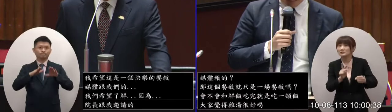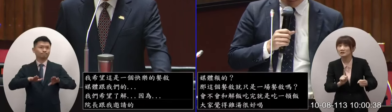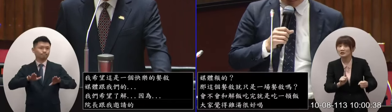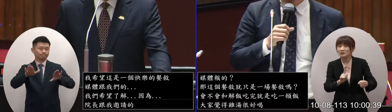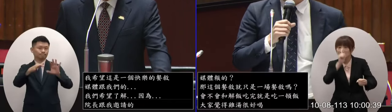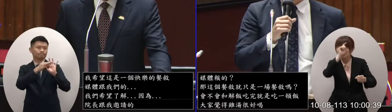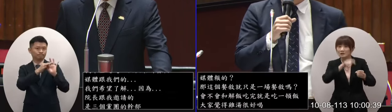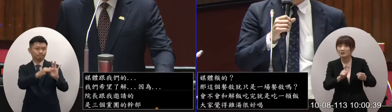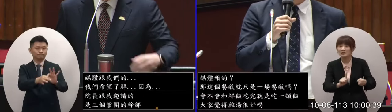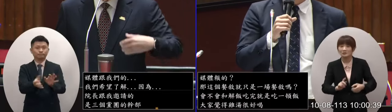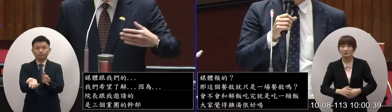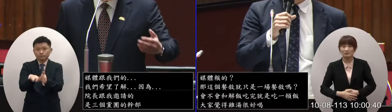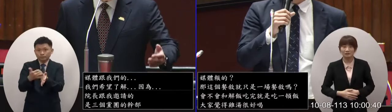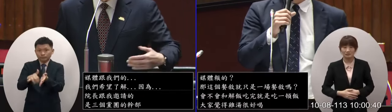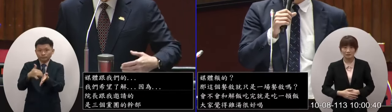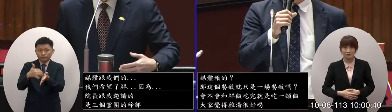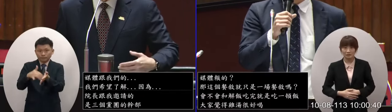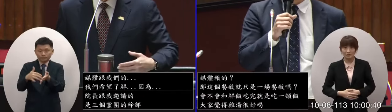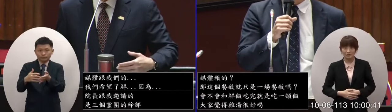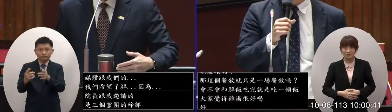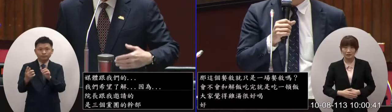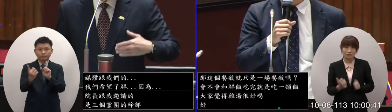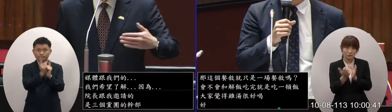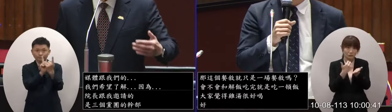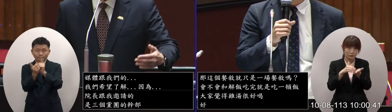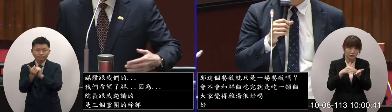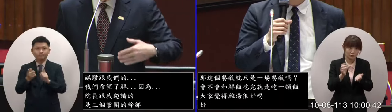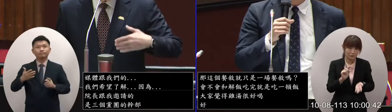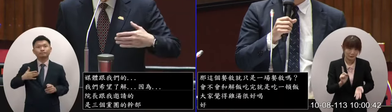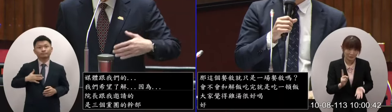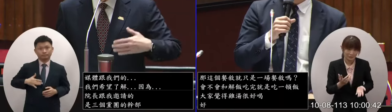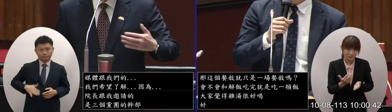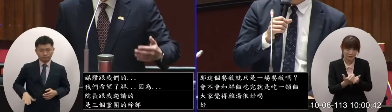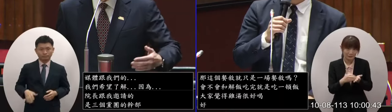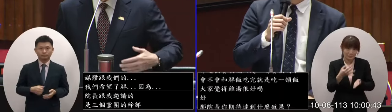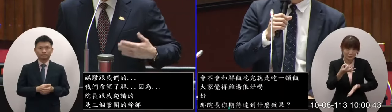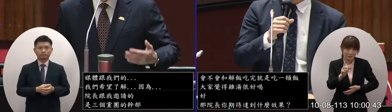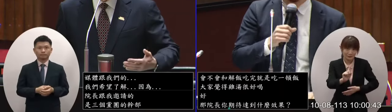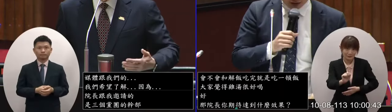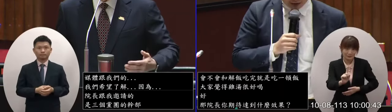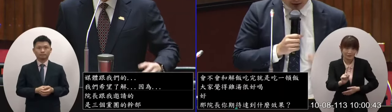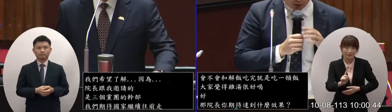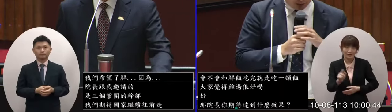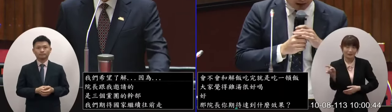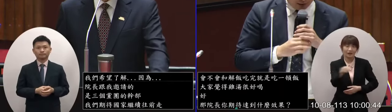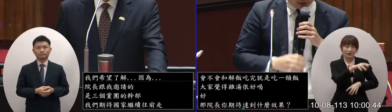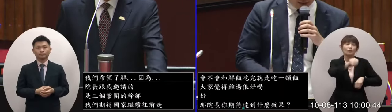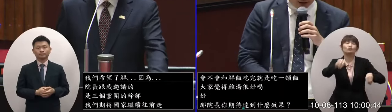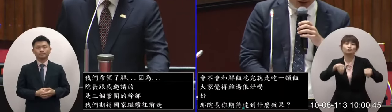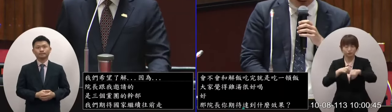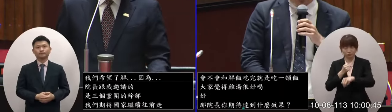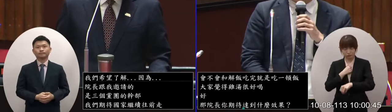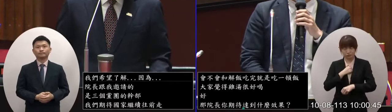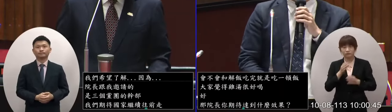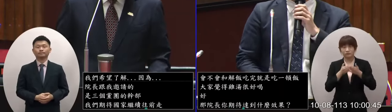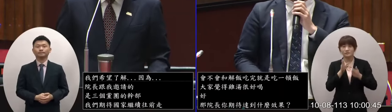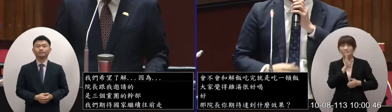Budgets can understand each other . How about budgets ? Budgets can understand each other and understand each other. Because I just listened to your answer to Liao Xianxiang. Do